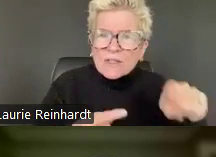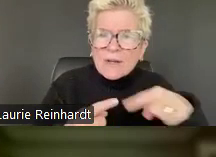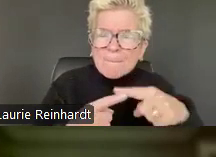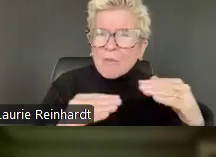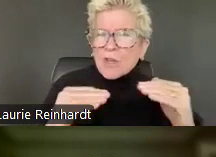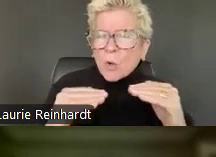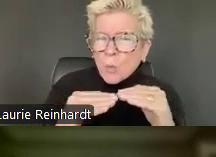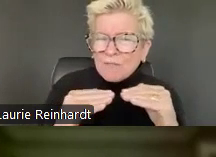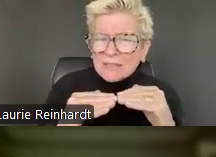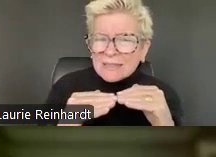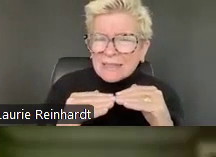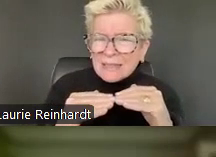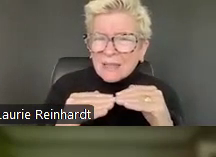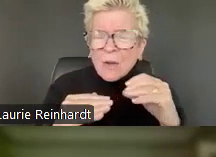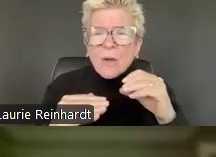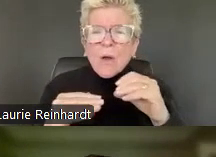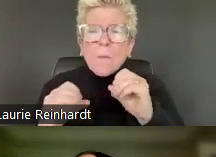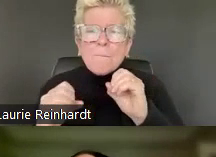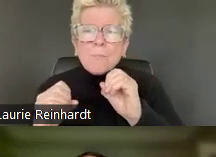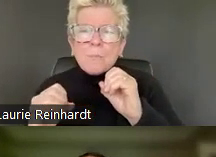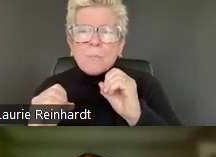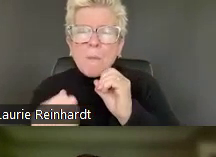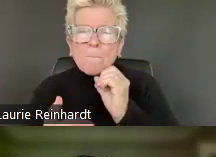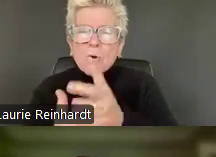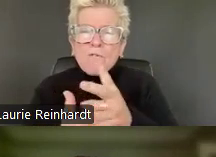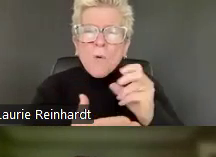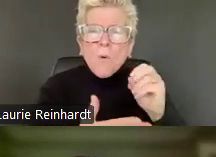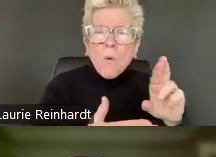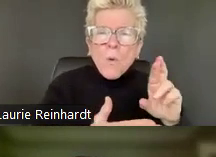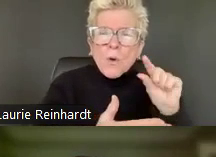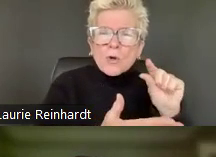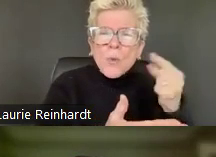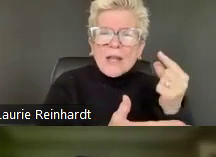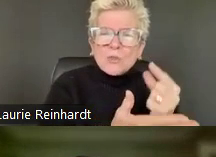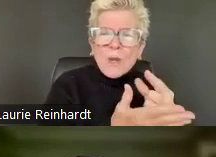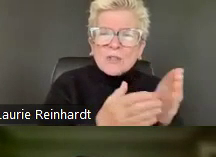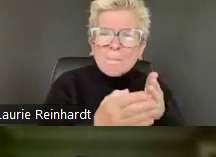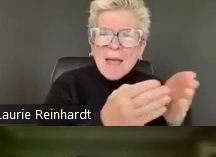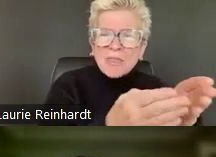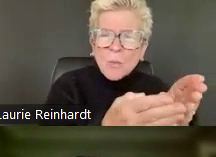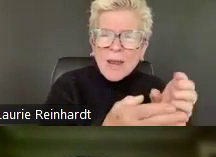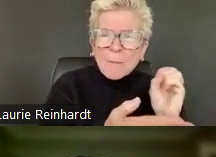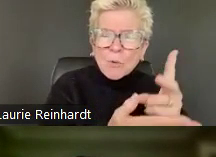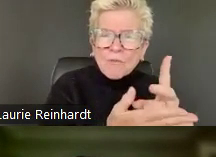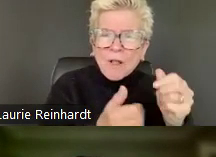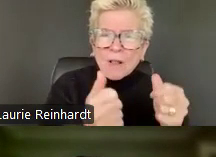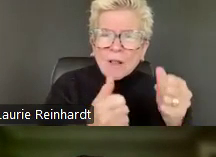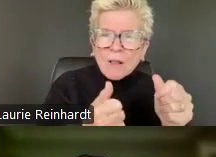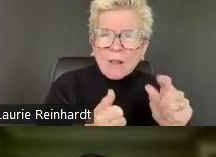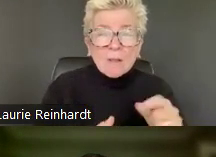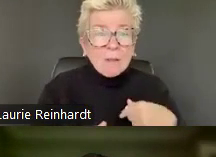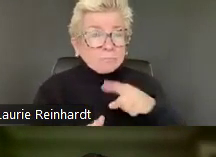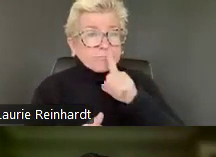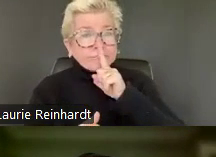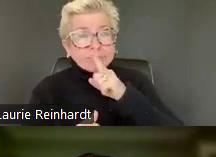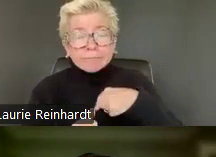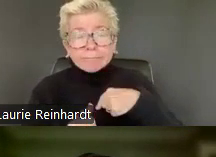approval or graduation pathway approval? It just asked, the question was: how long is the